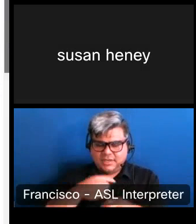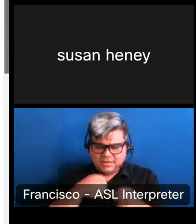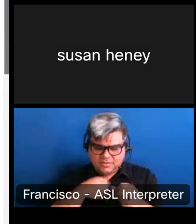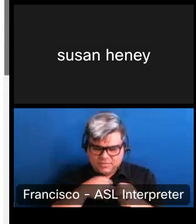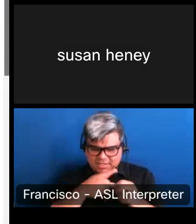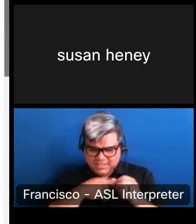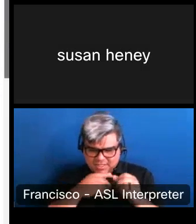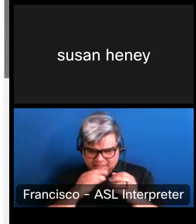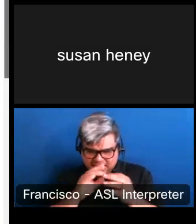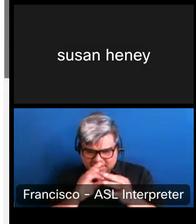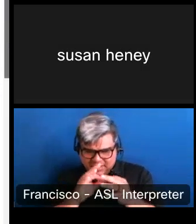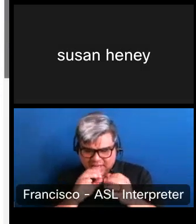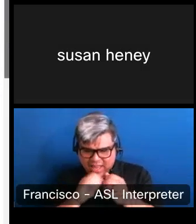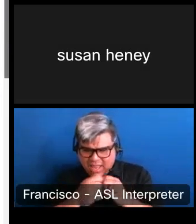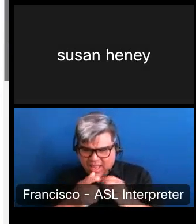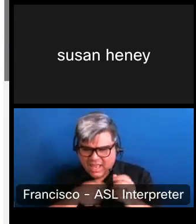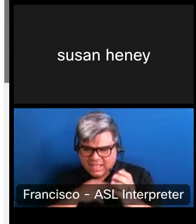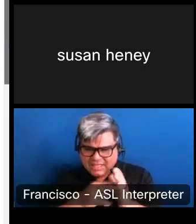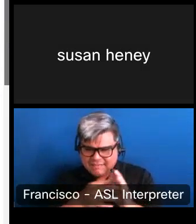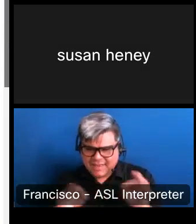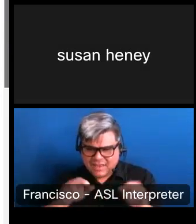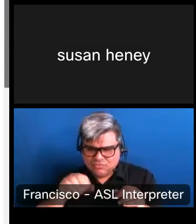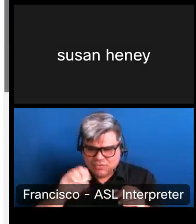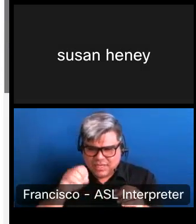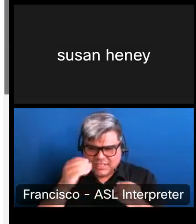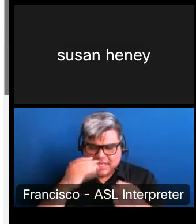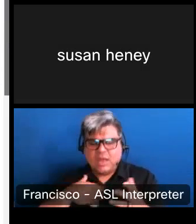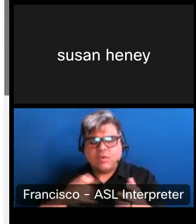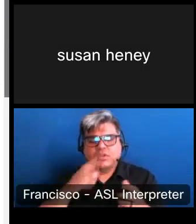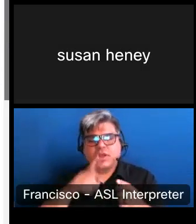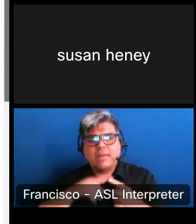moment all of the data that are contained in Quick Facts. Not only do you have race data, you also